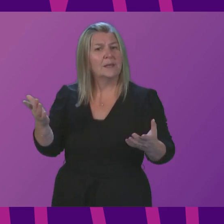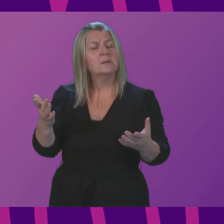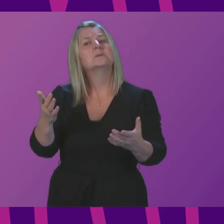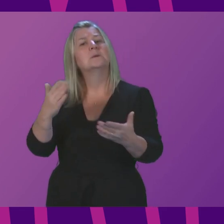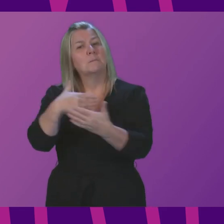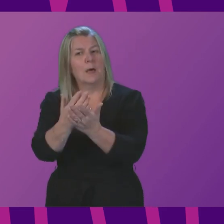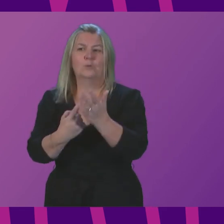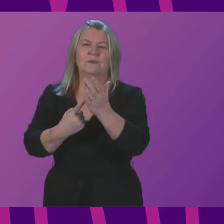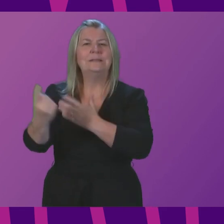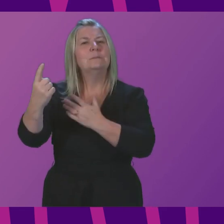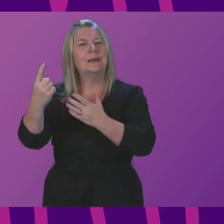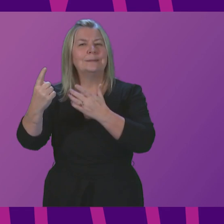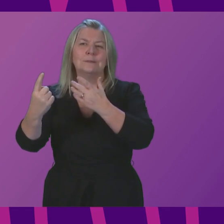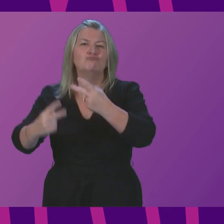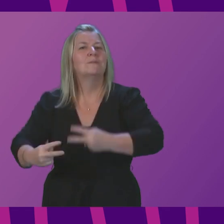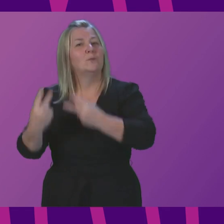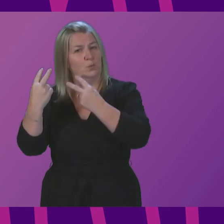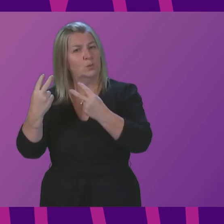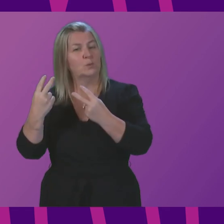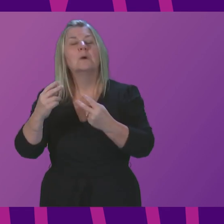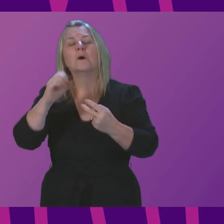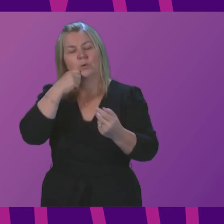and we will shortly announce further details of that.